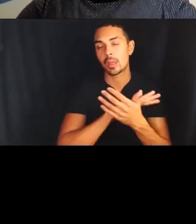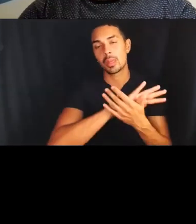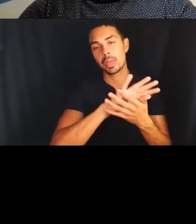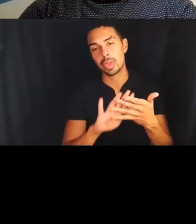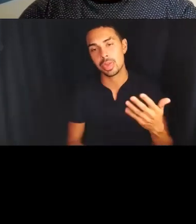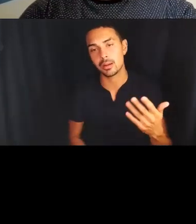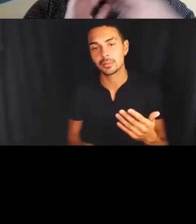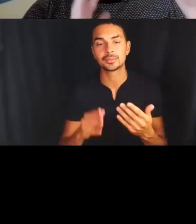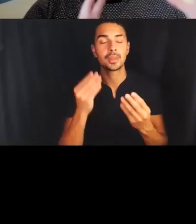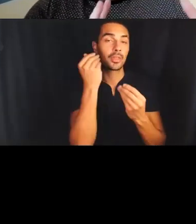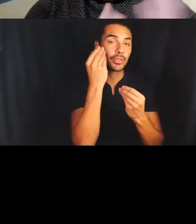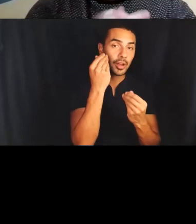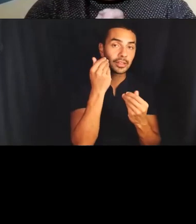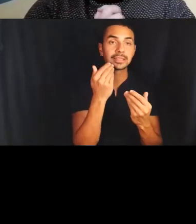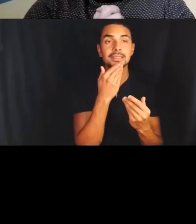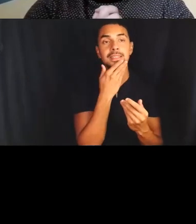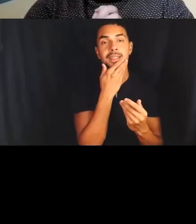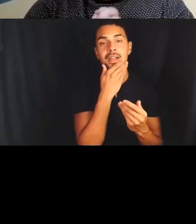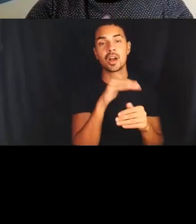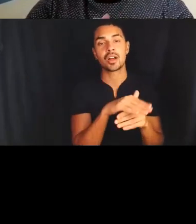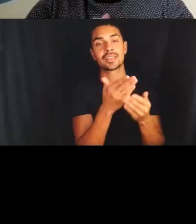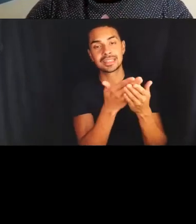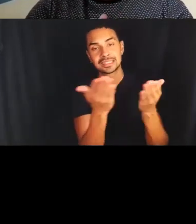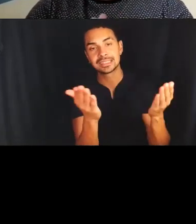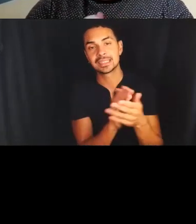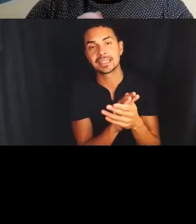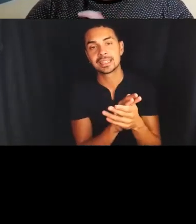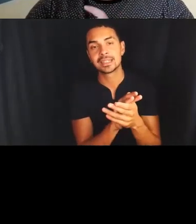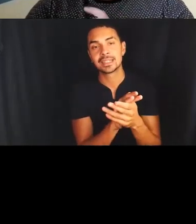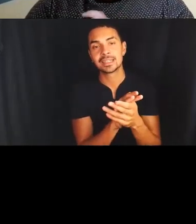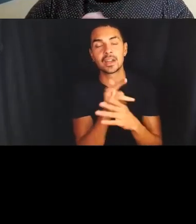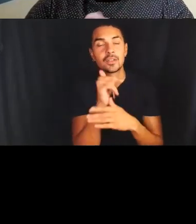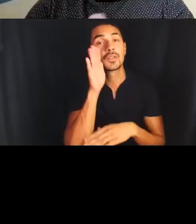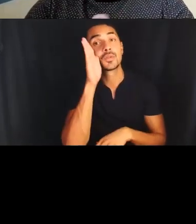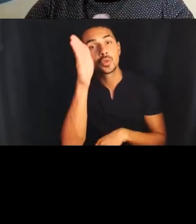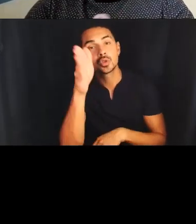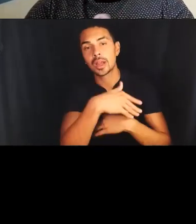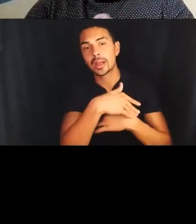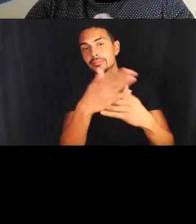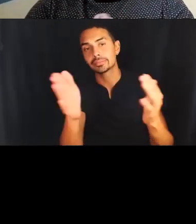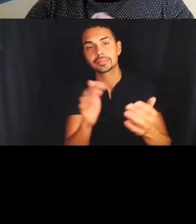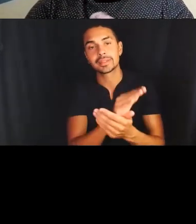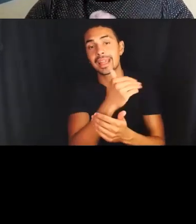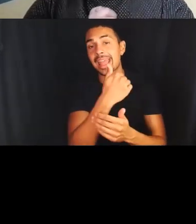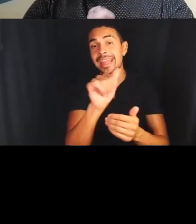thoughts on this, being involved in the future, any of that stuff.